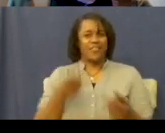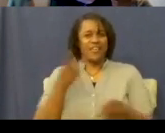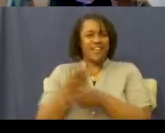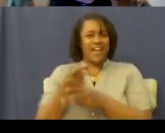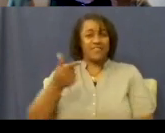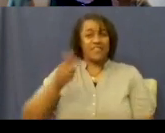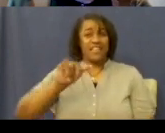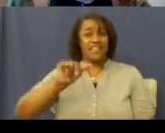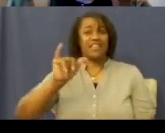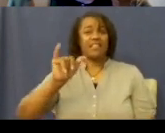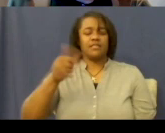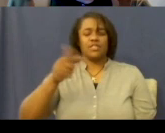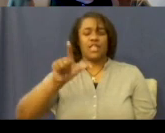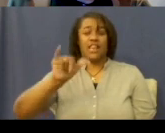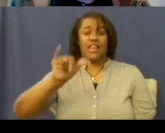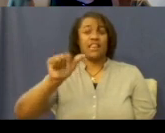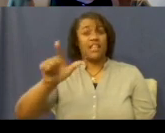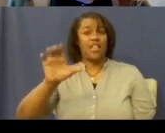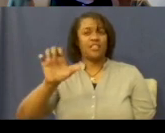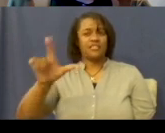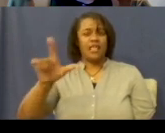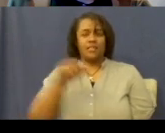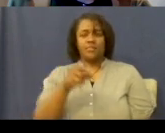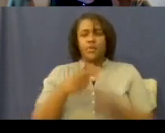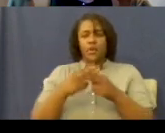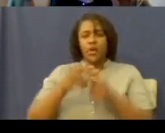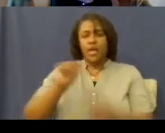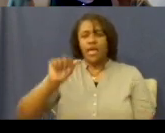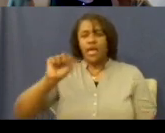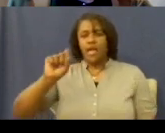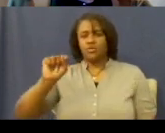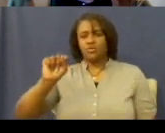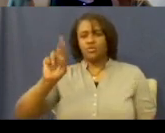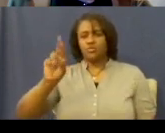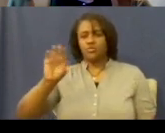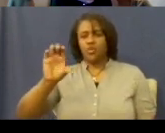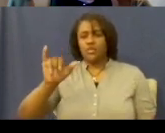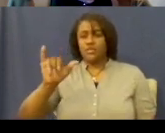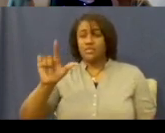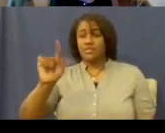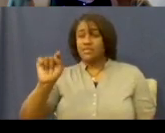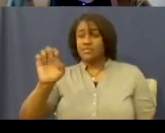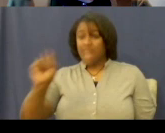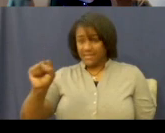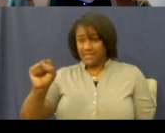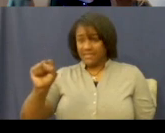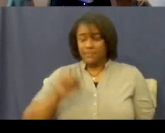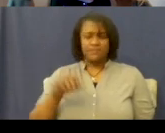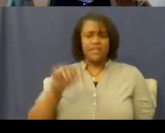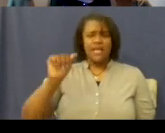and it's called an astrocyte. "Astro-" means "star."